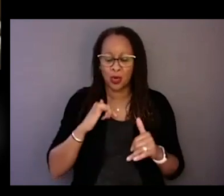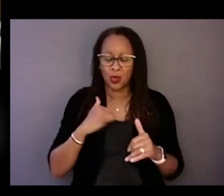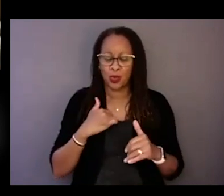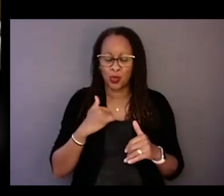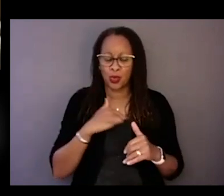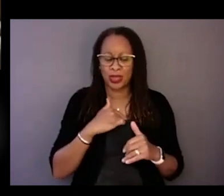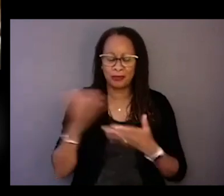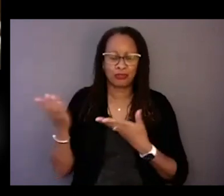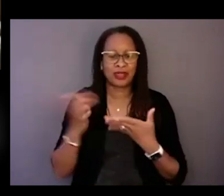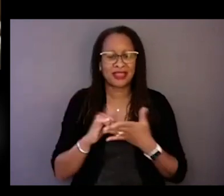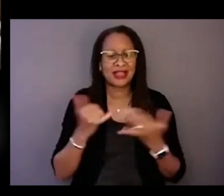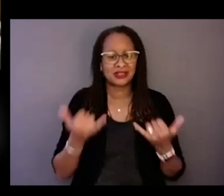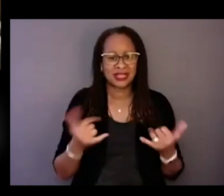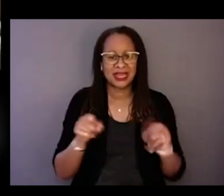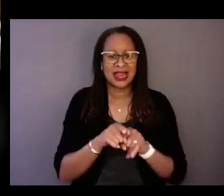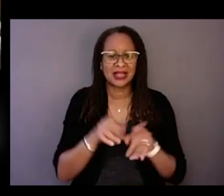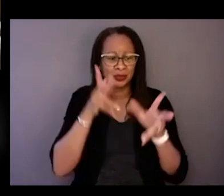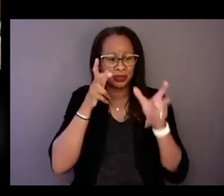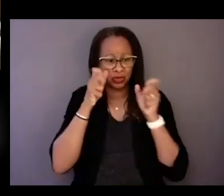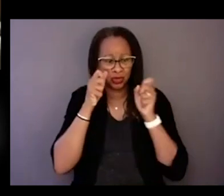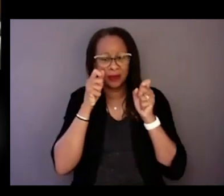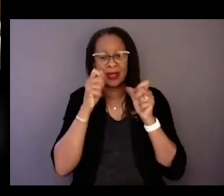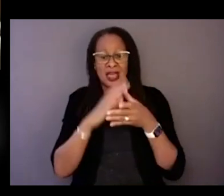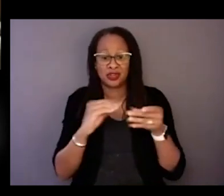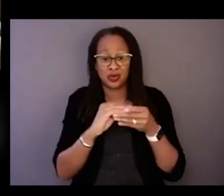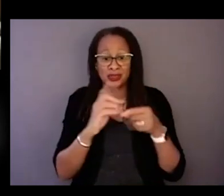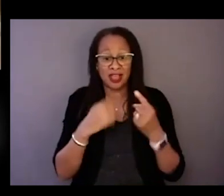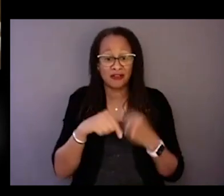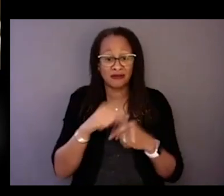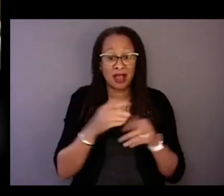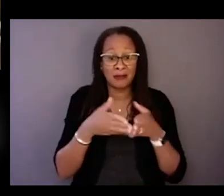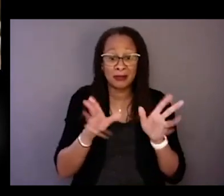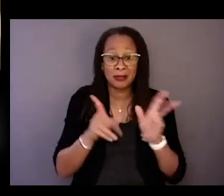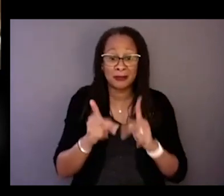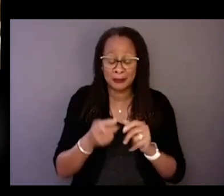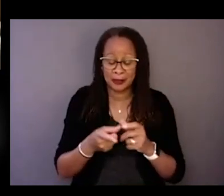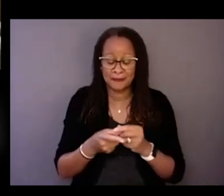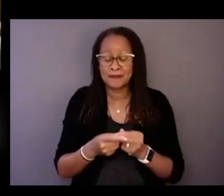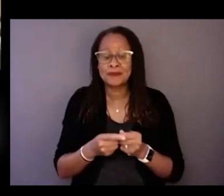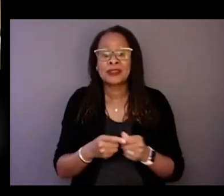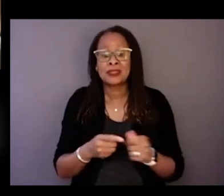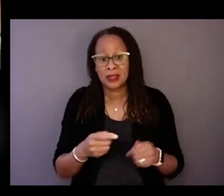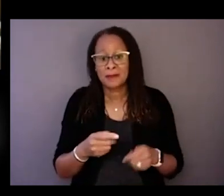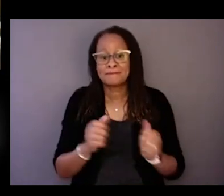And that is we're absorbing the narratives around us around public figures, certainly, but amongst those that surround us as well